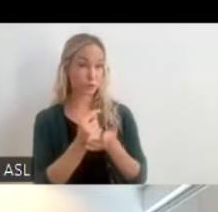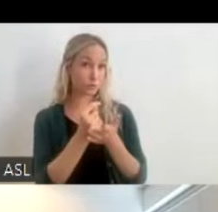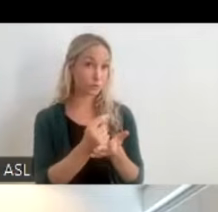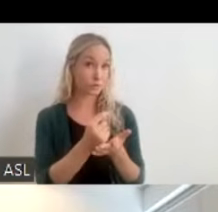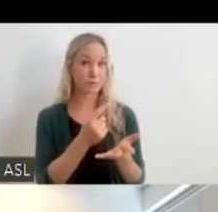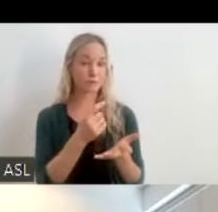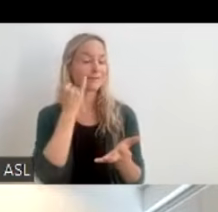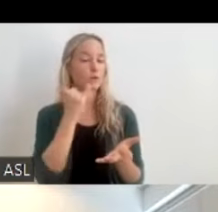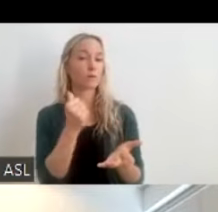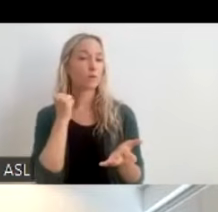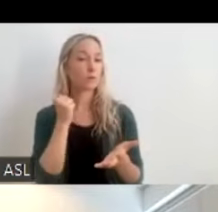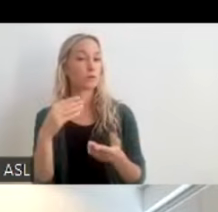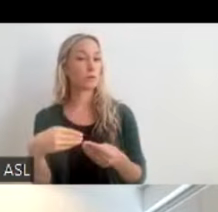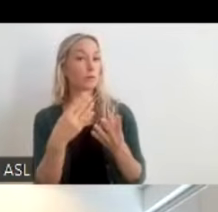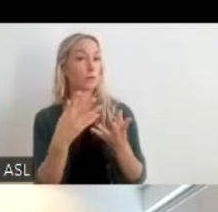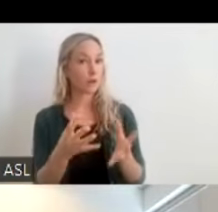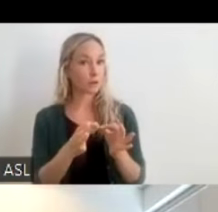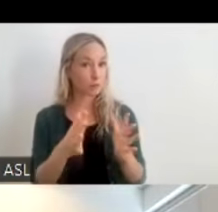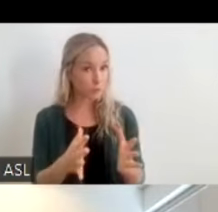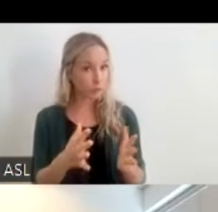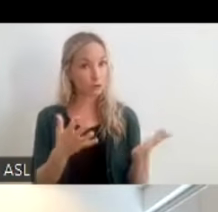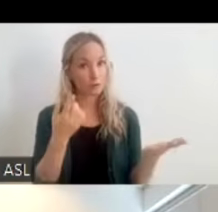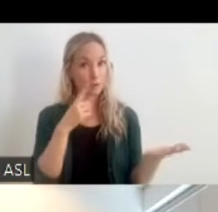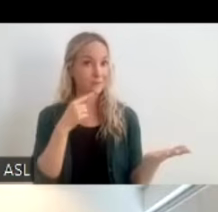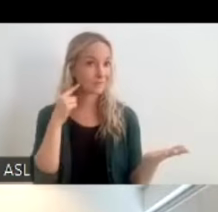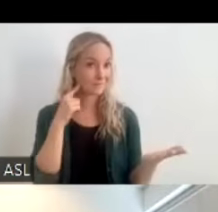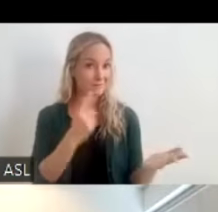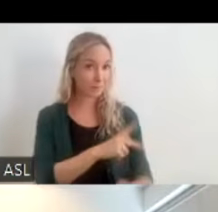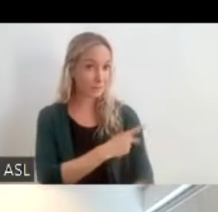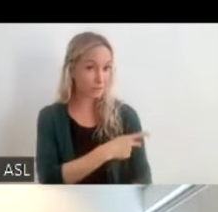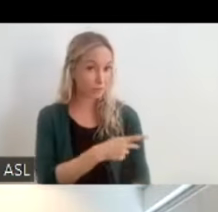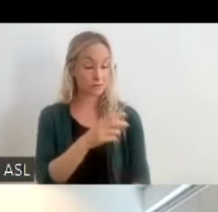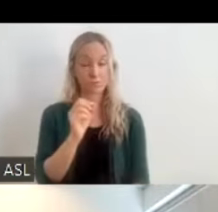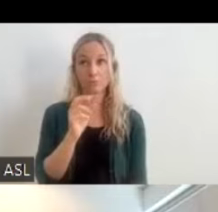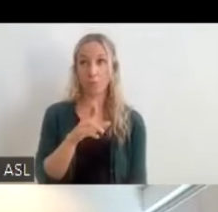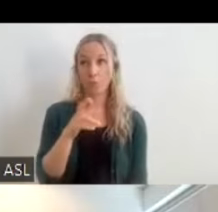communicate with a person with a disability, that would be something we would take a look at and